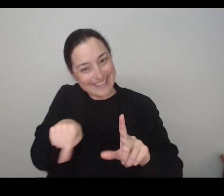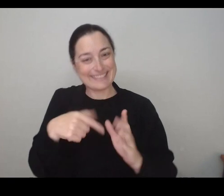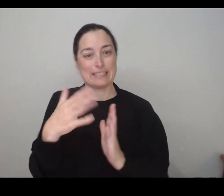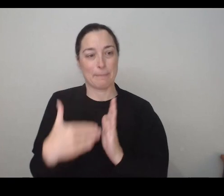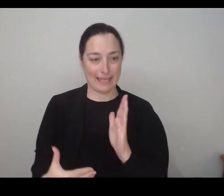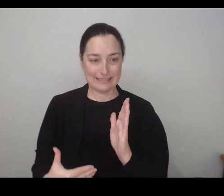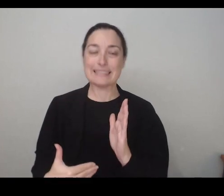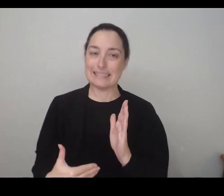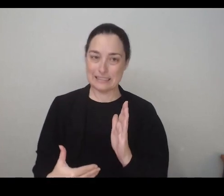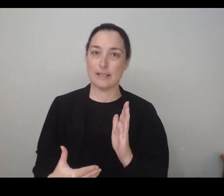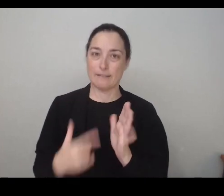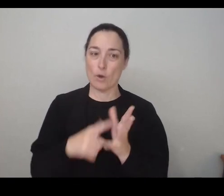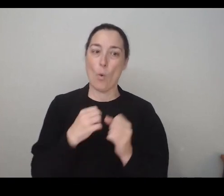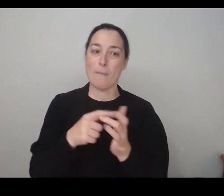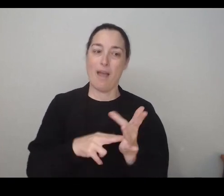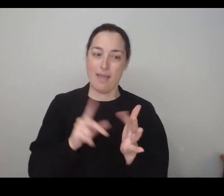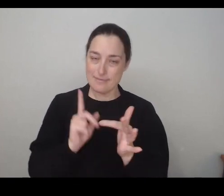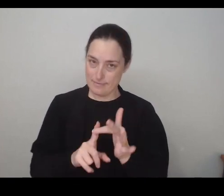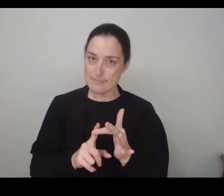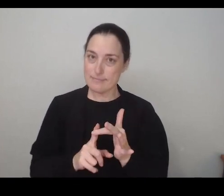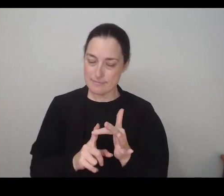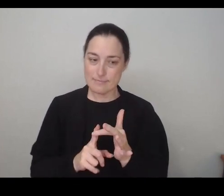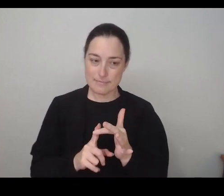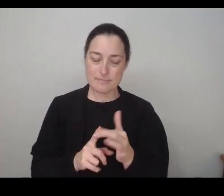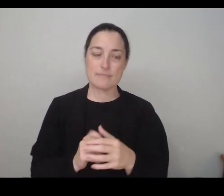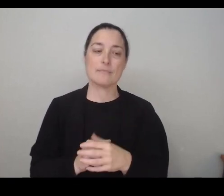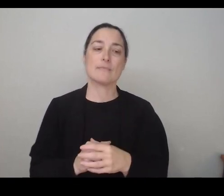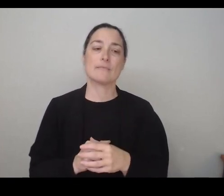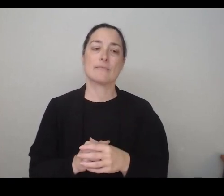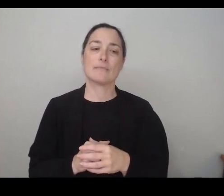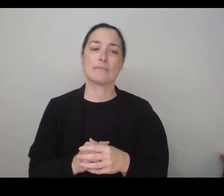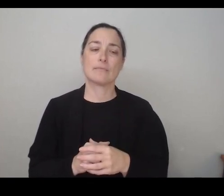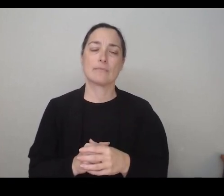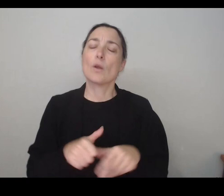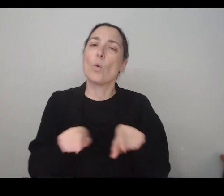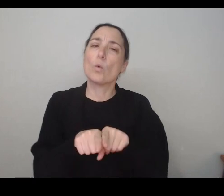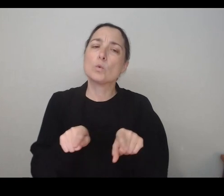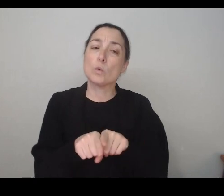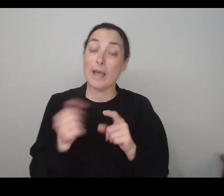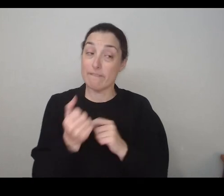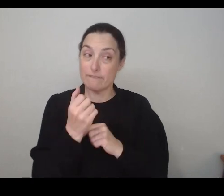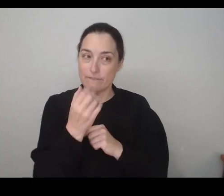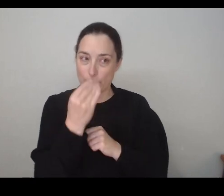which is in Basel now, and you have also a photograph, you don't see it because the photograph is here,